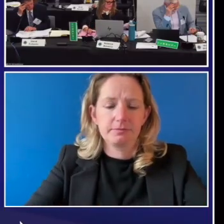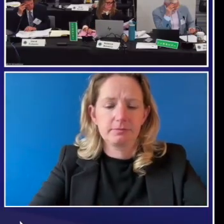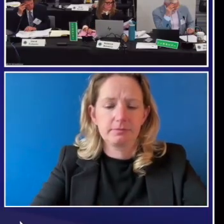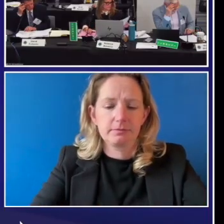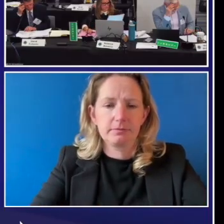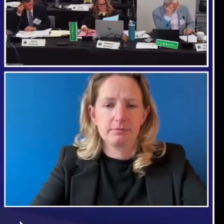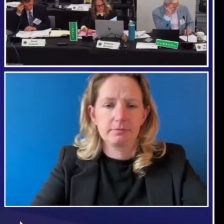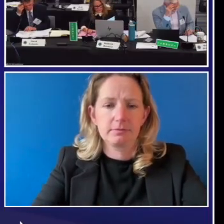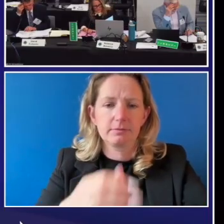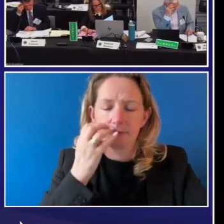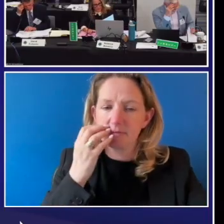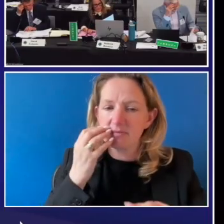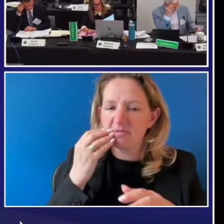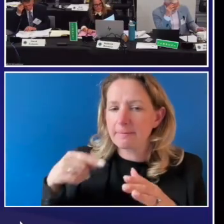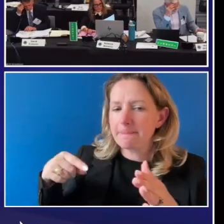This is under section A, Romanet 2.